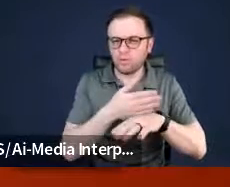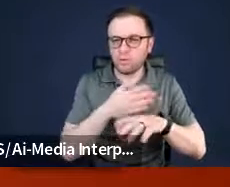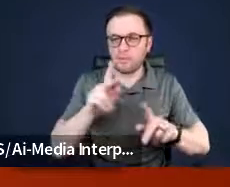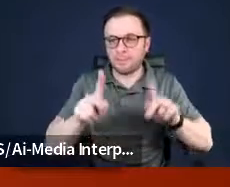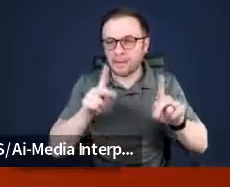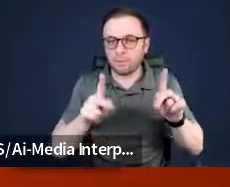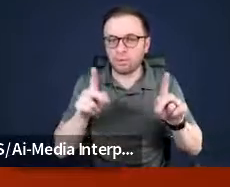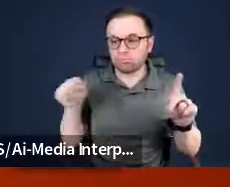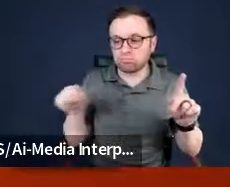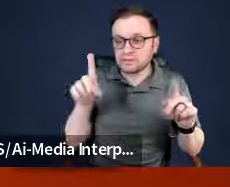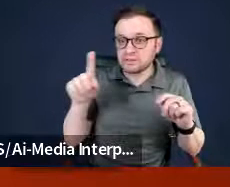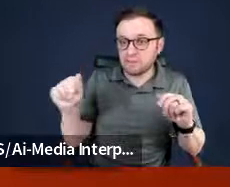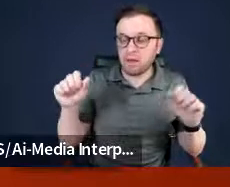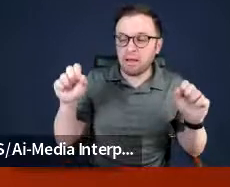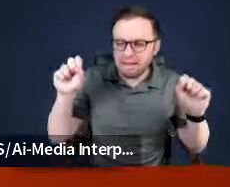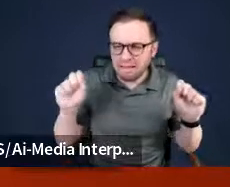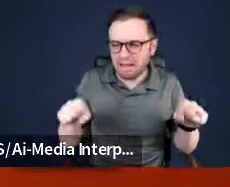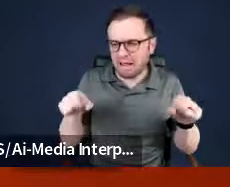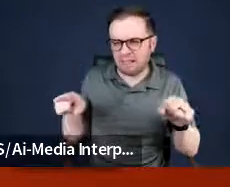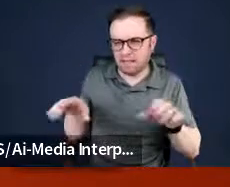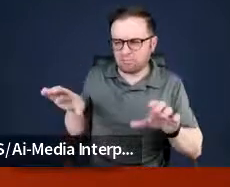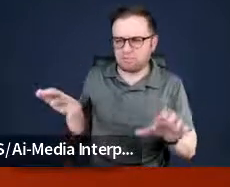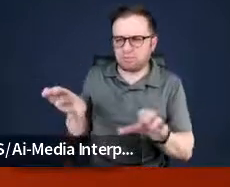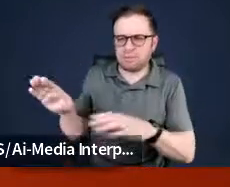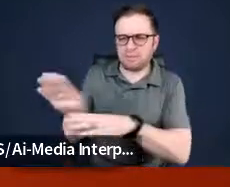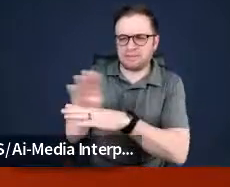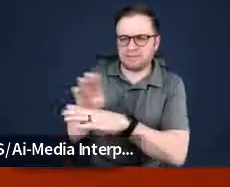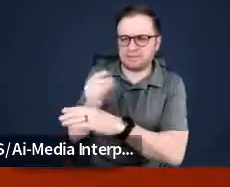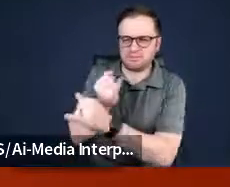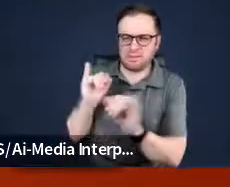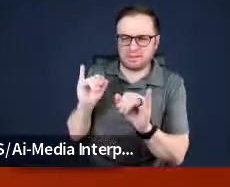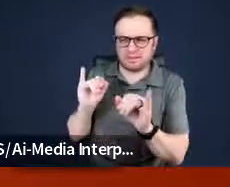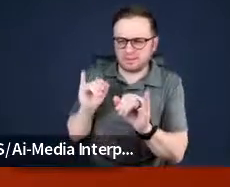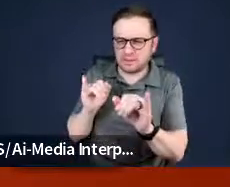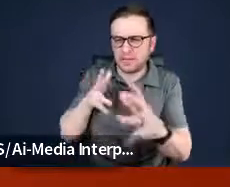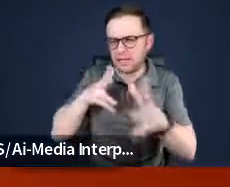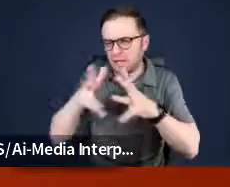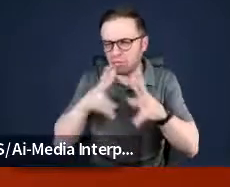Obviously the impact of accessibility